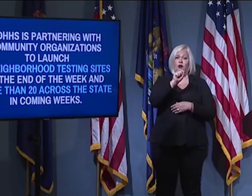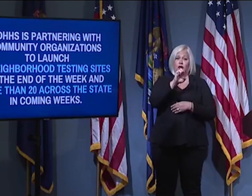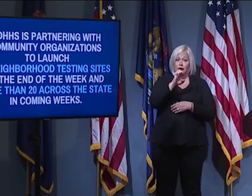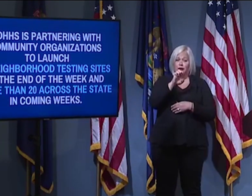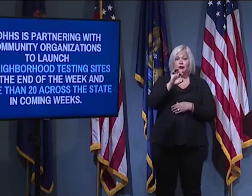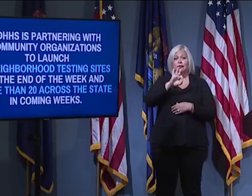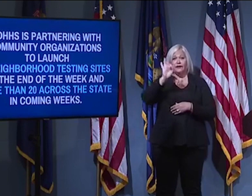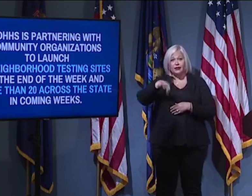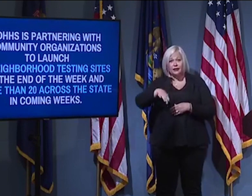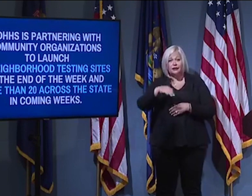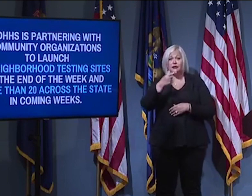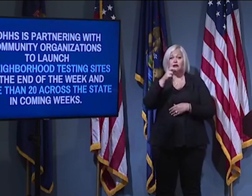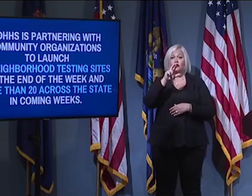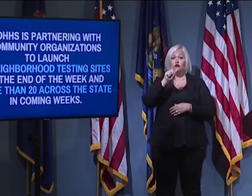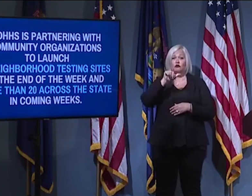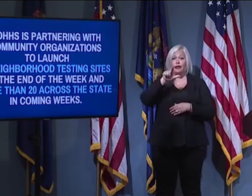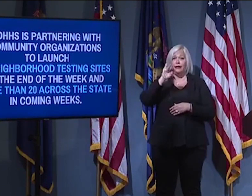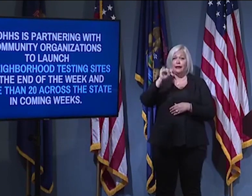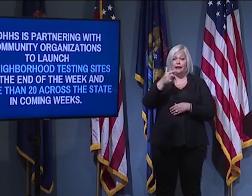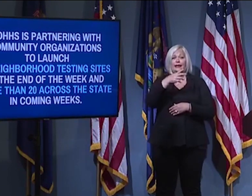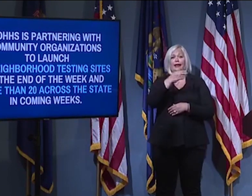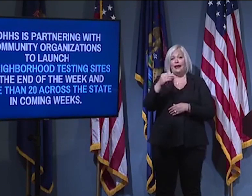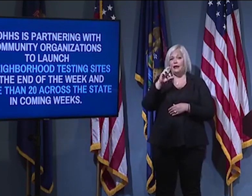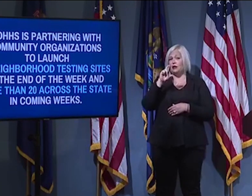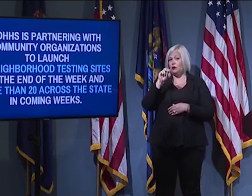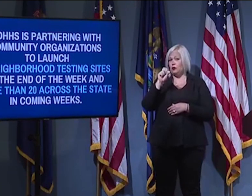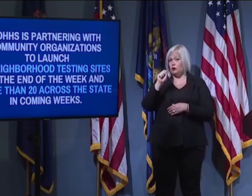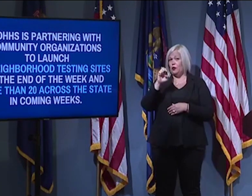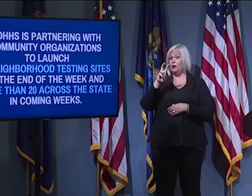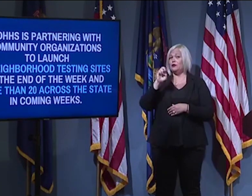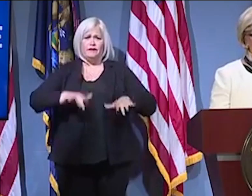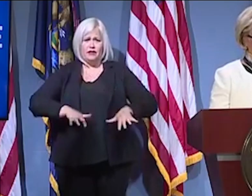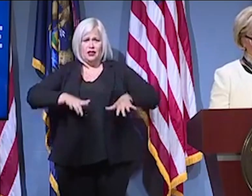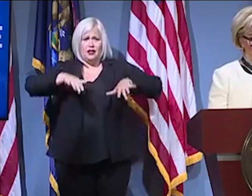ADDITIONAL SITES COMING ONLINE